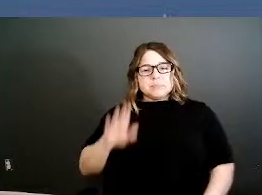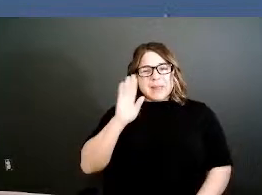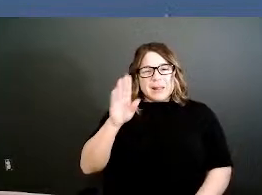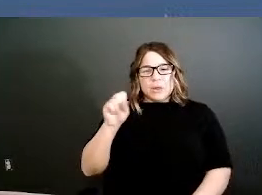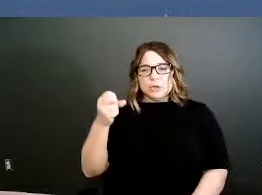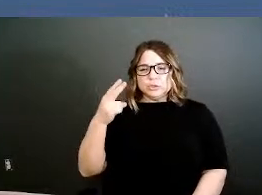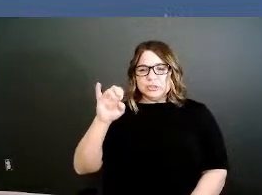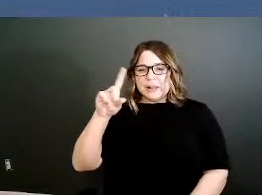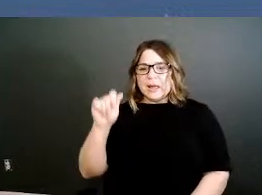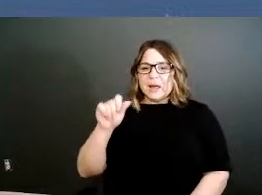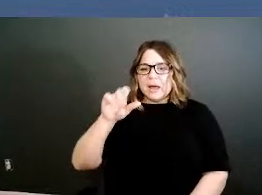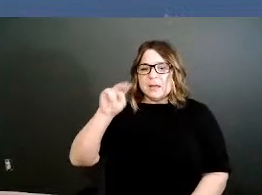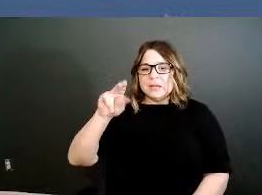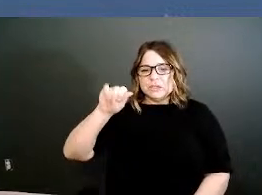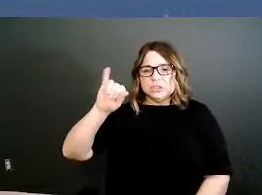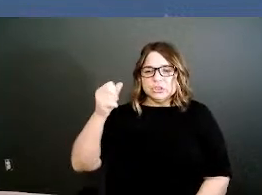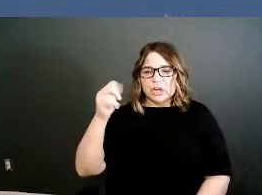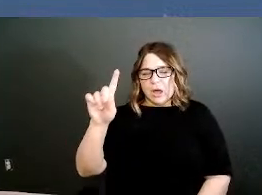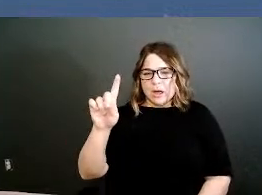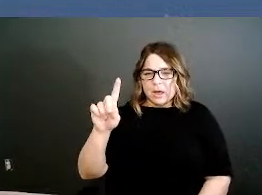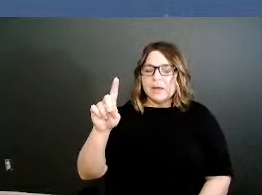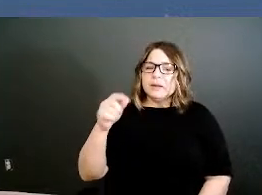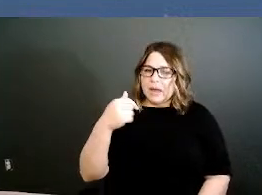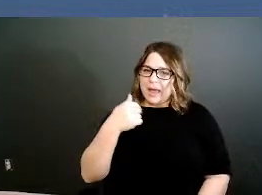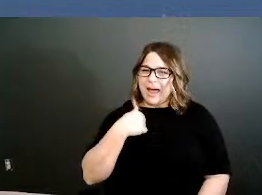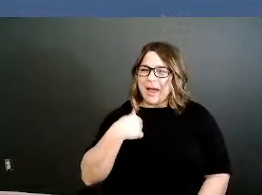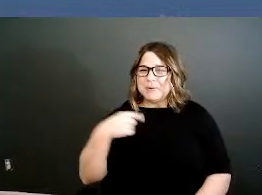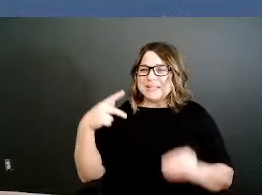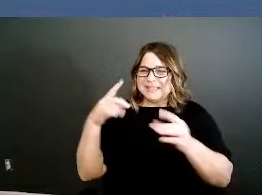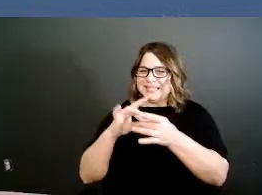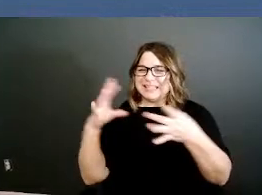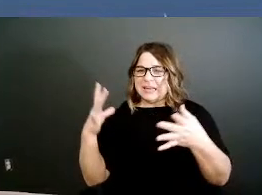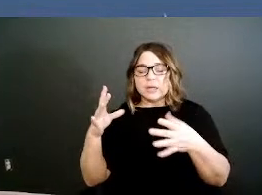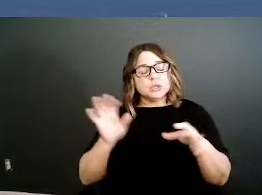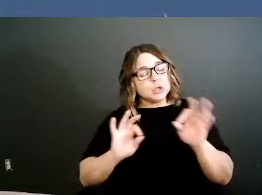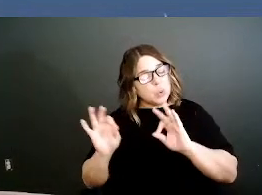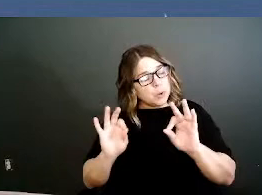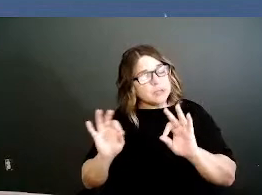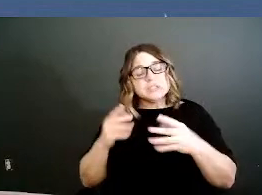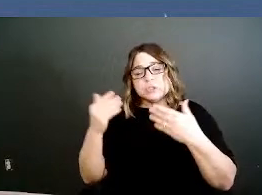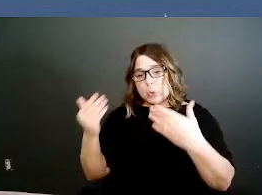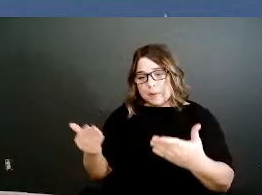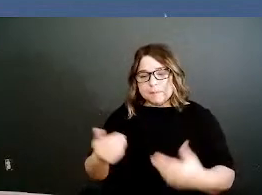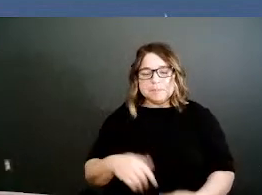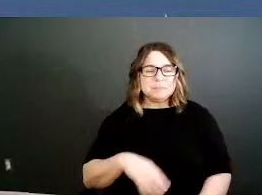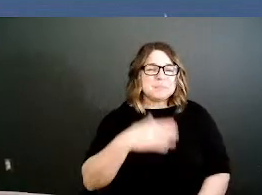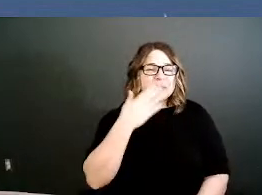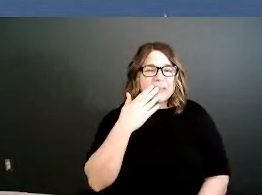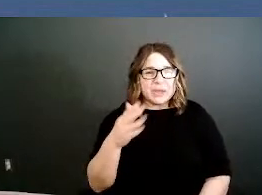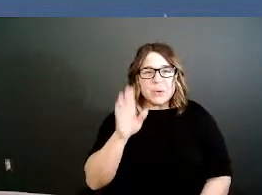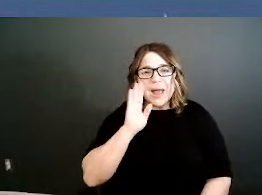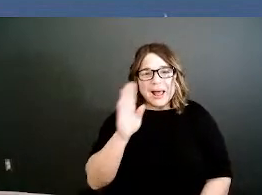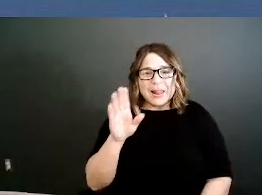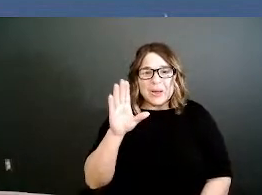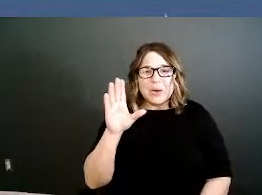THANKS FOR THIS LAST BUDGET. TAKE A DEEP BREATH. LET'S TALK ABOUT HARM REDUCTION.